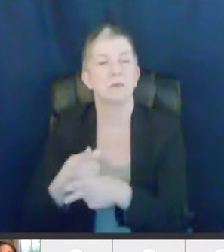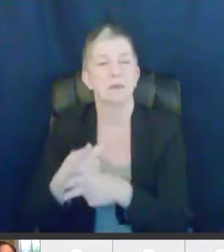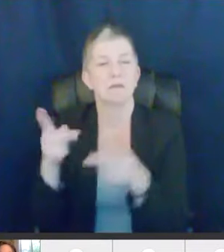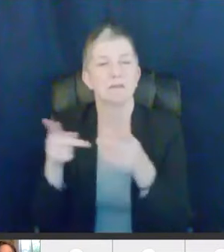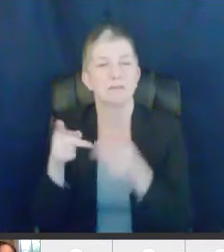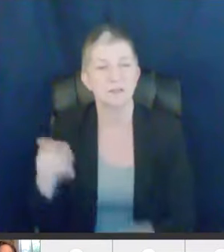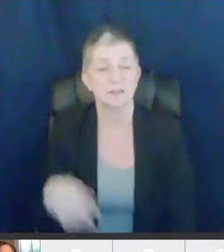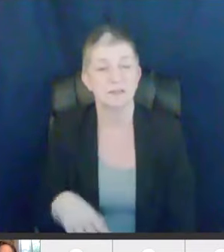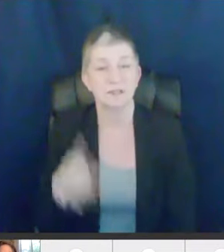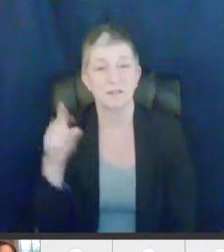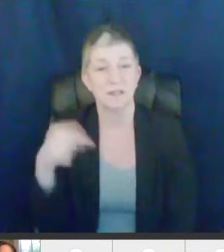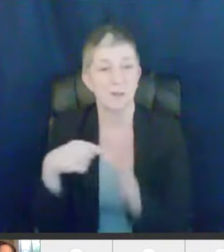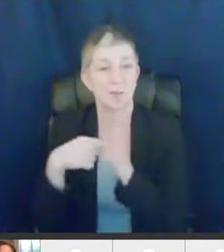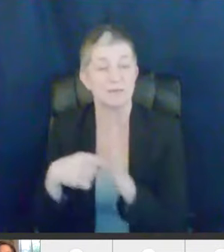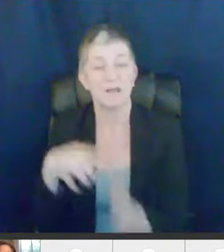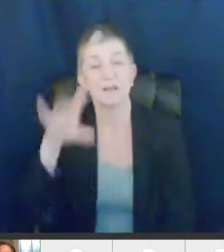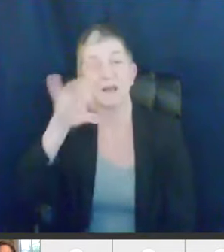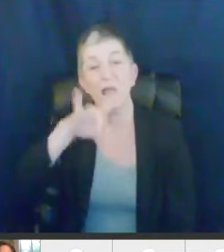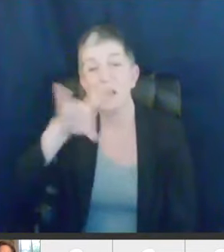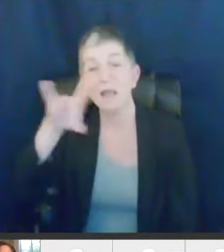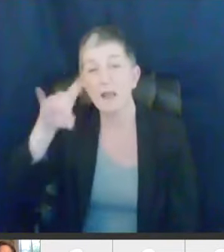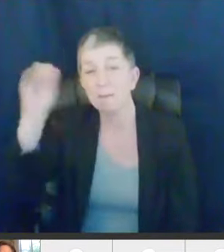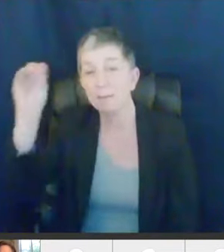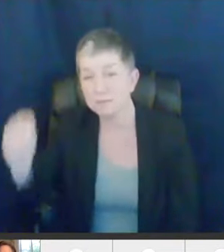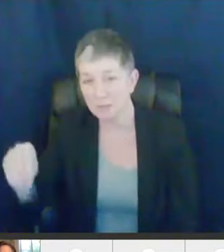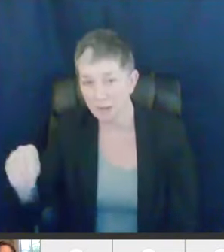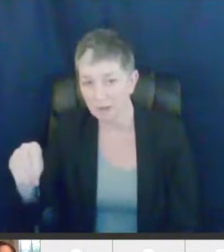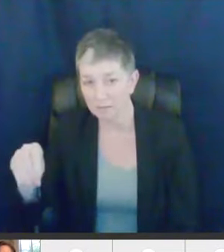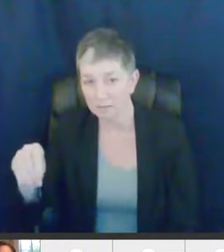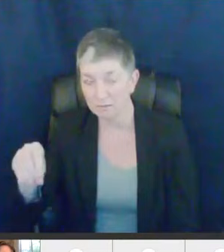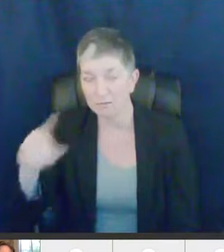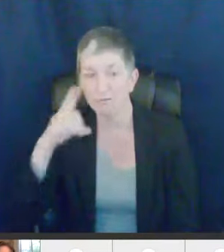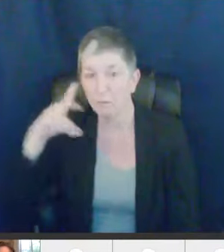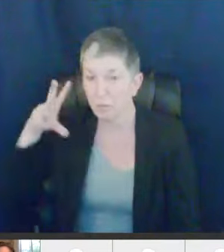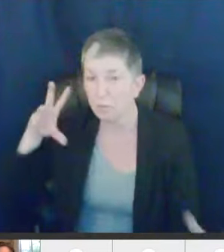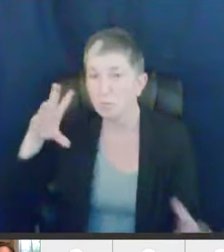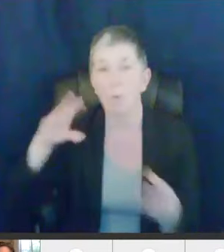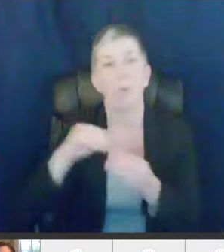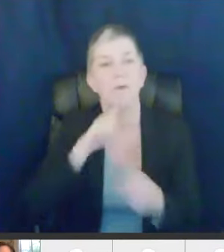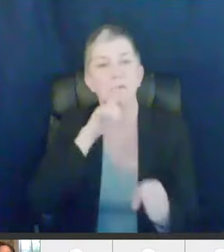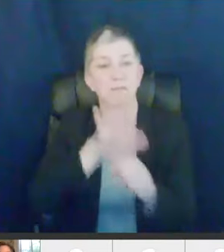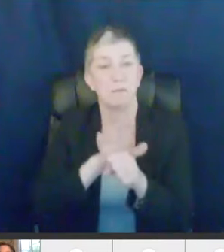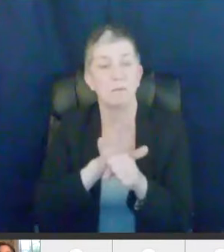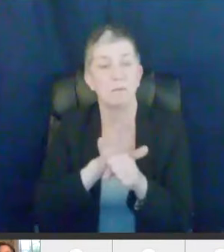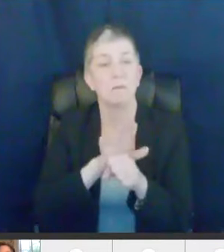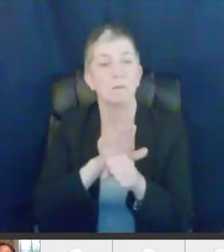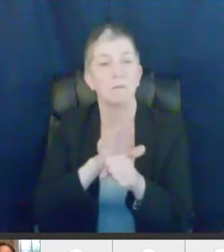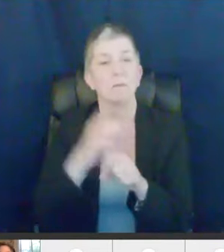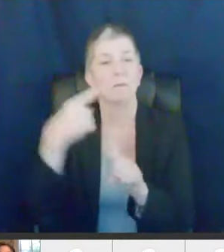represent 88% of our total confirmed positive deaths we continue to do